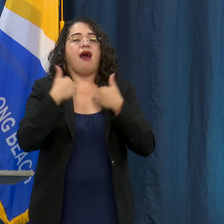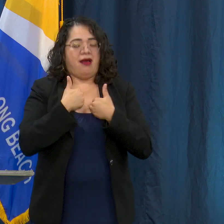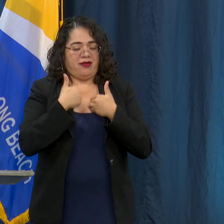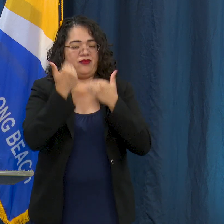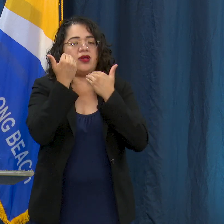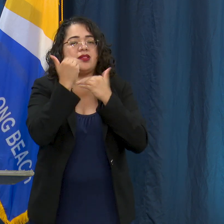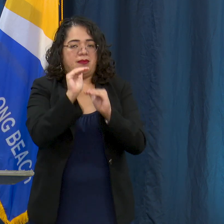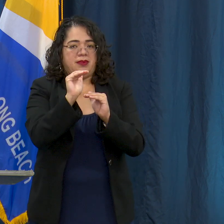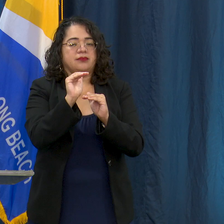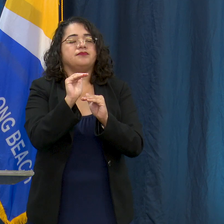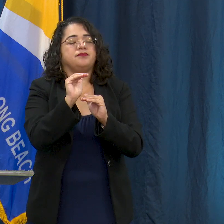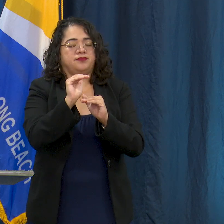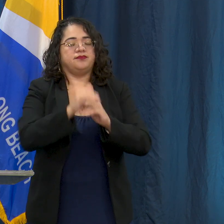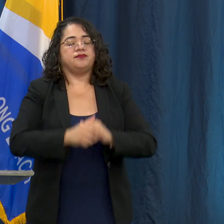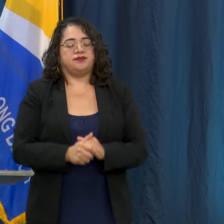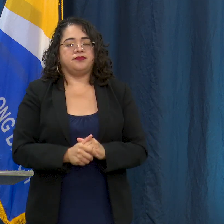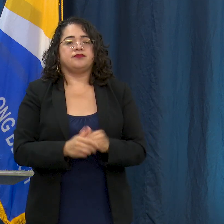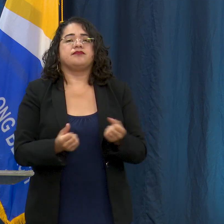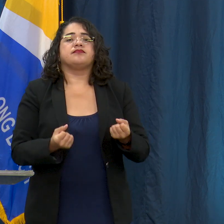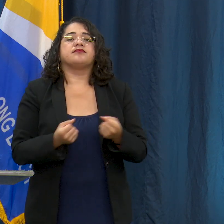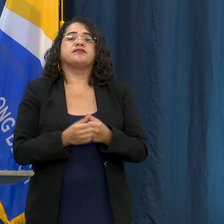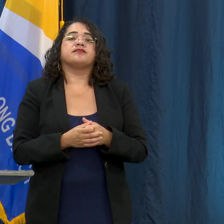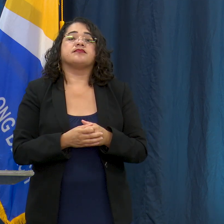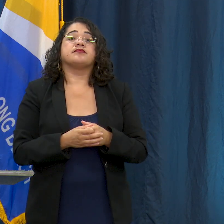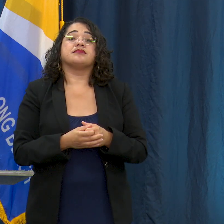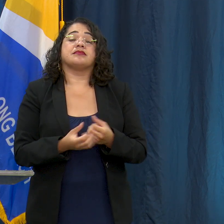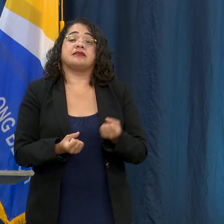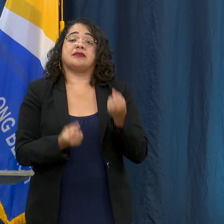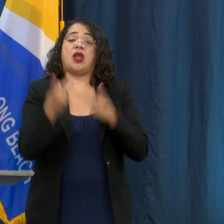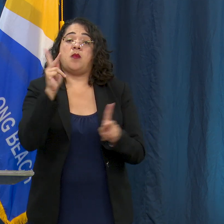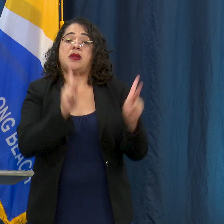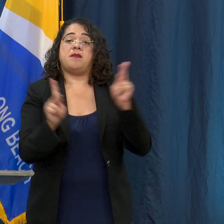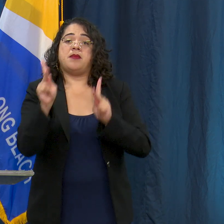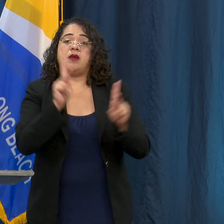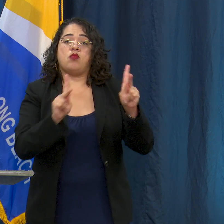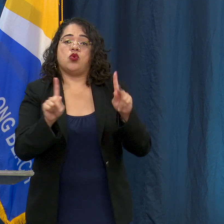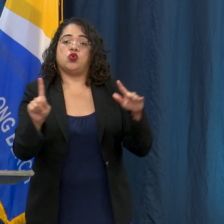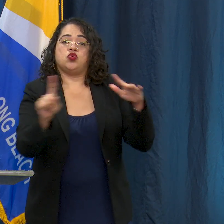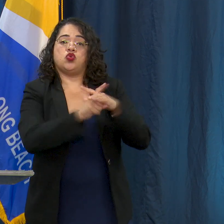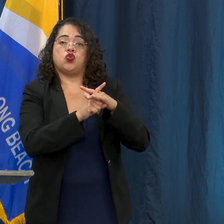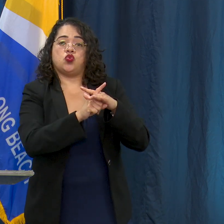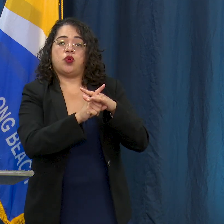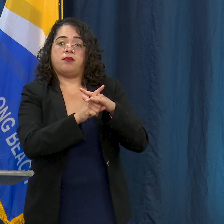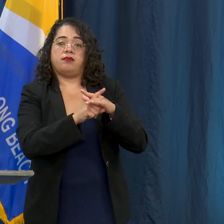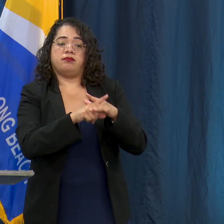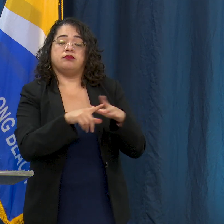the number of guests which is predicated upon where you're having the